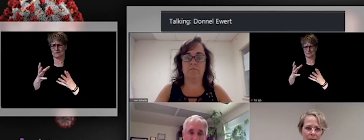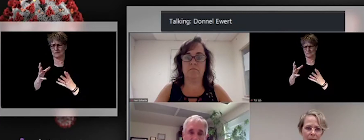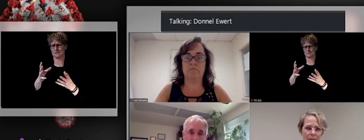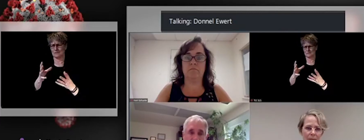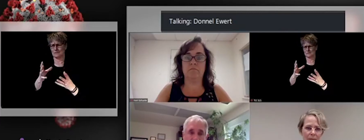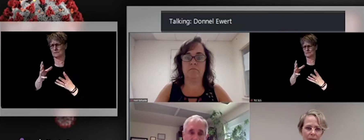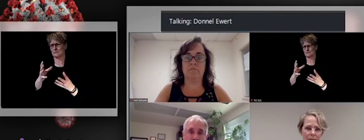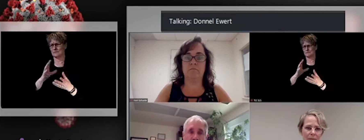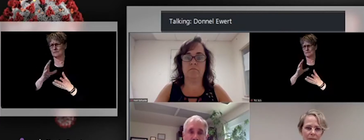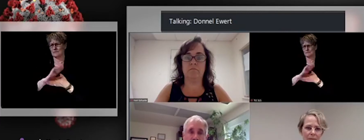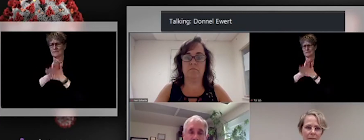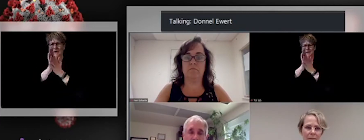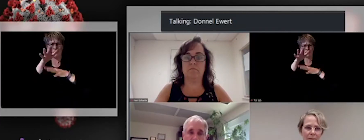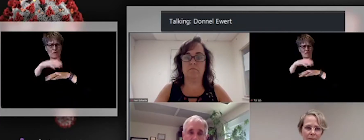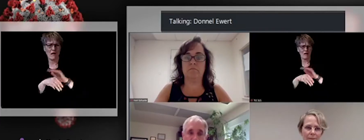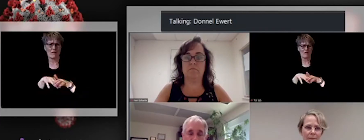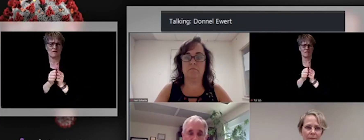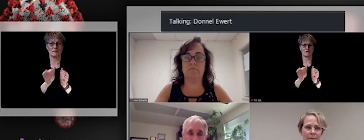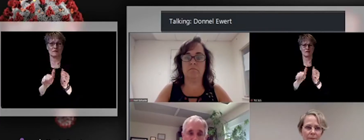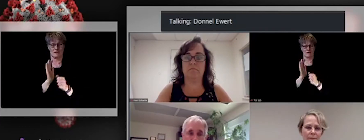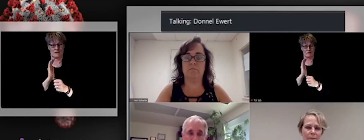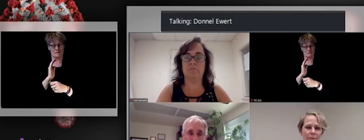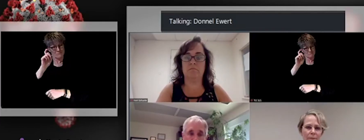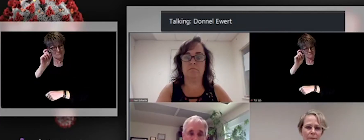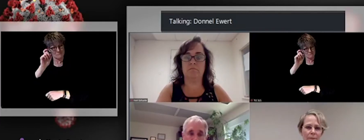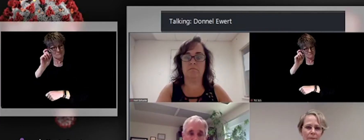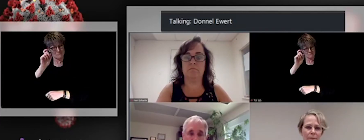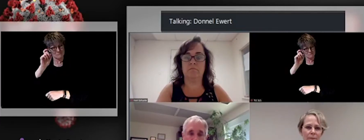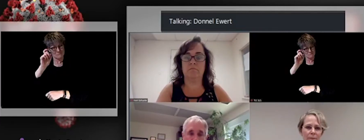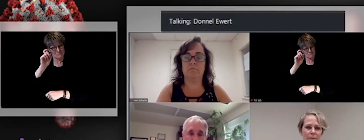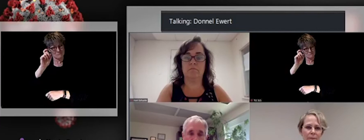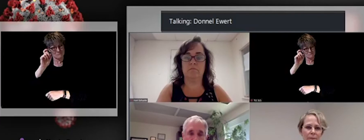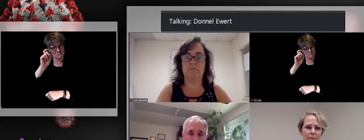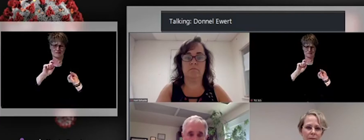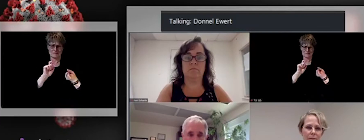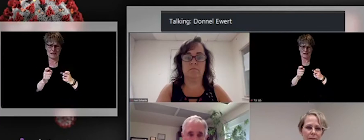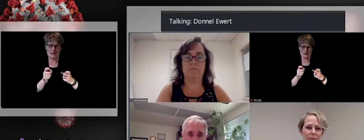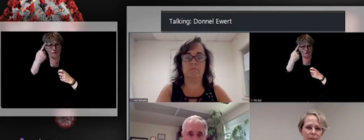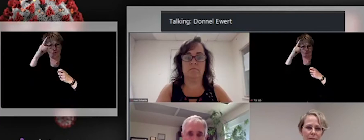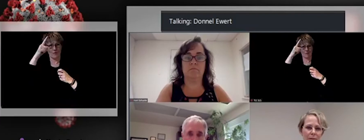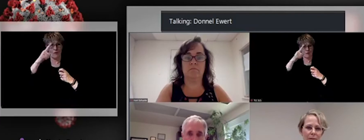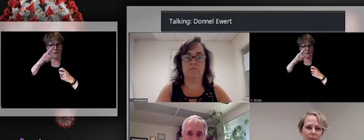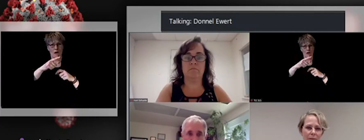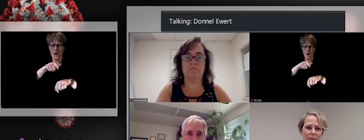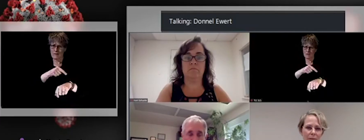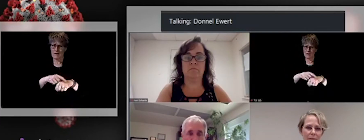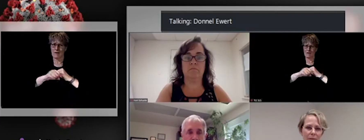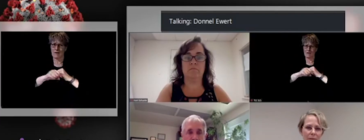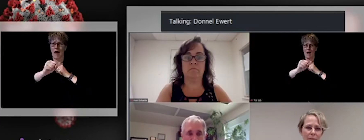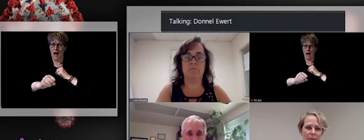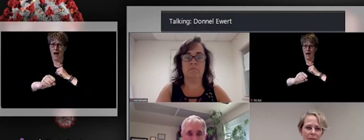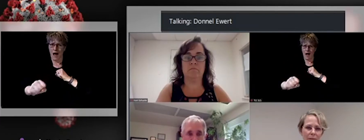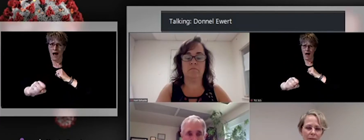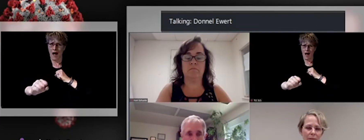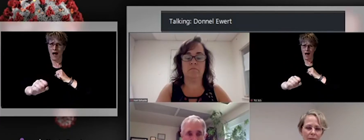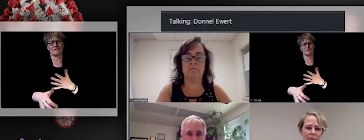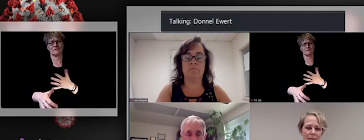period of time. But I do think the vast majority of people in our community grasp the concept.